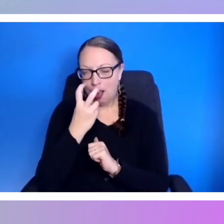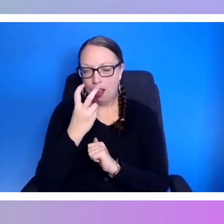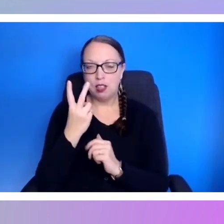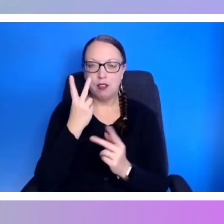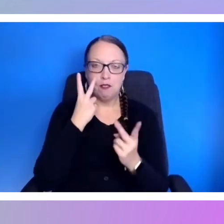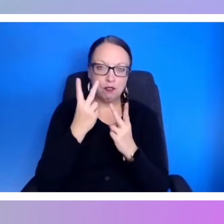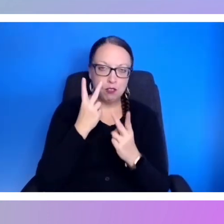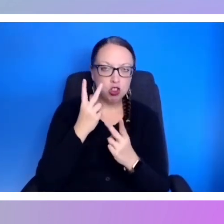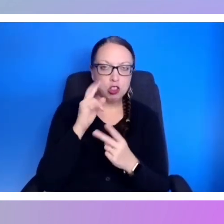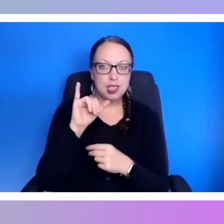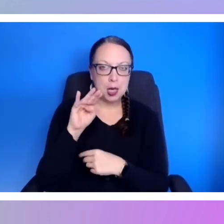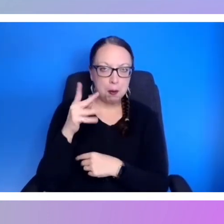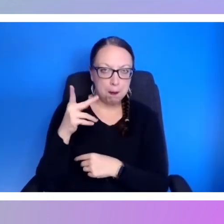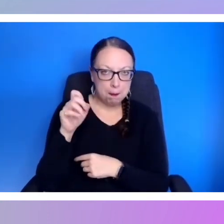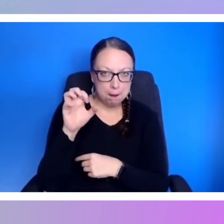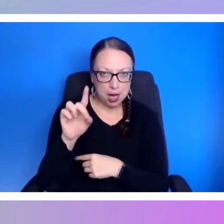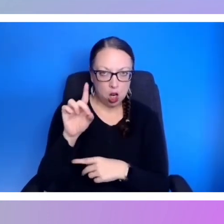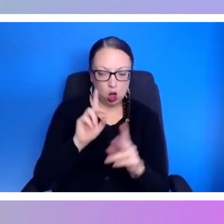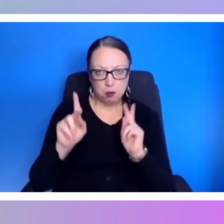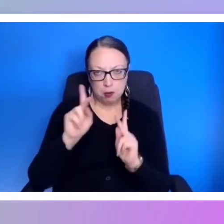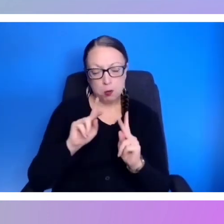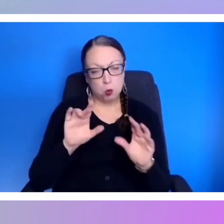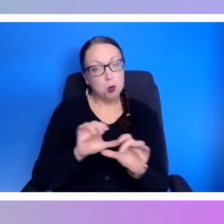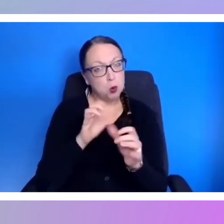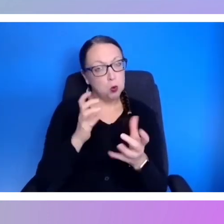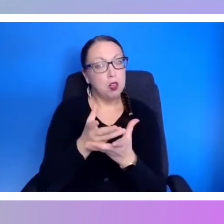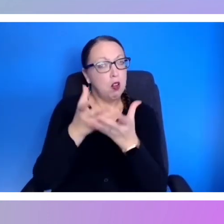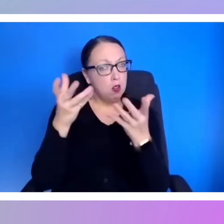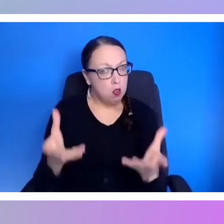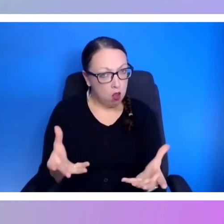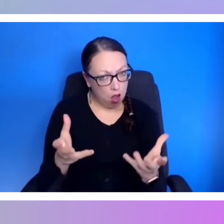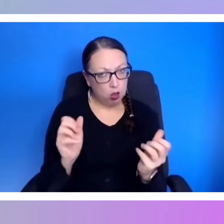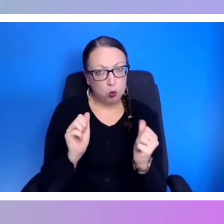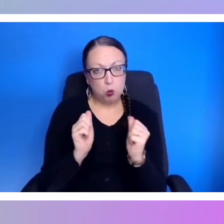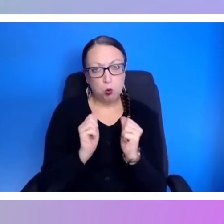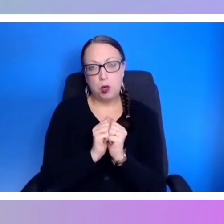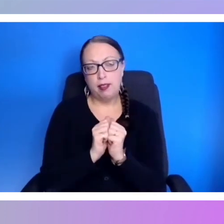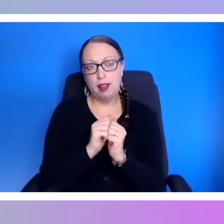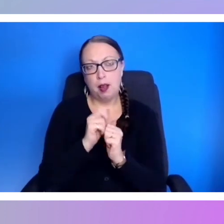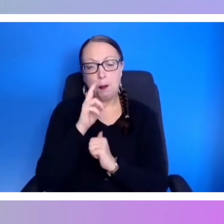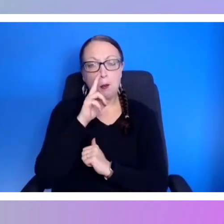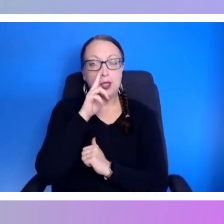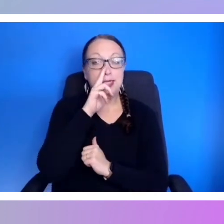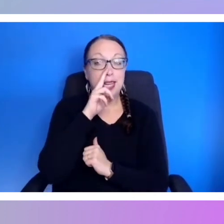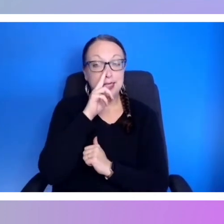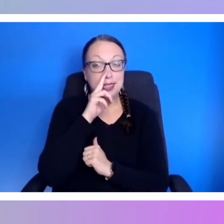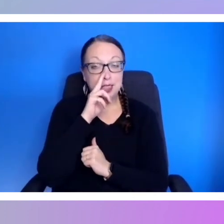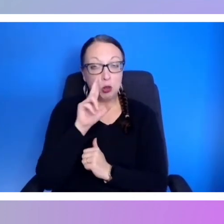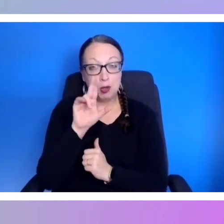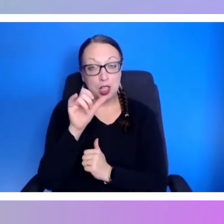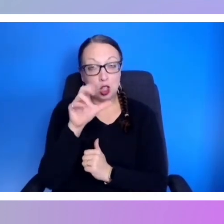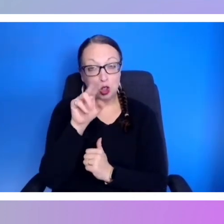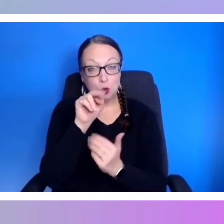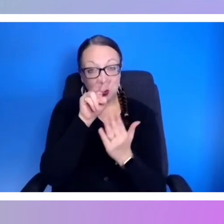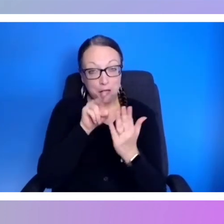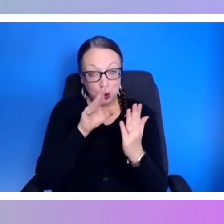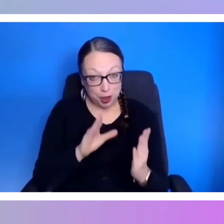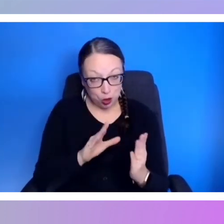Yeah we've been doing a lot it's true we've been doing a lot of pretending to be the screen reader. The thing to remember there is